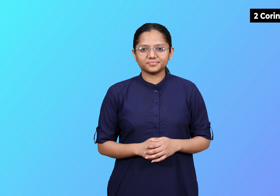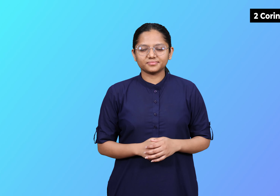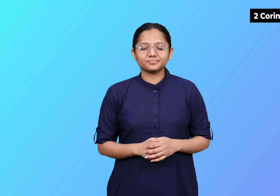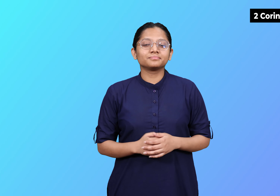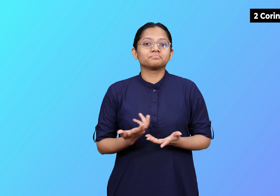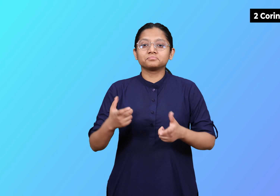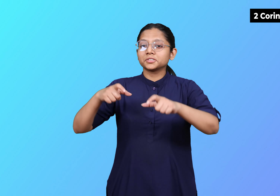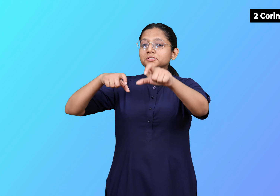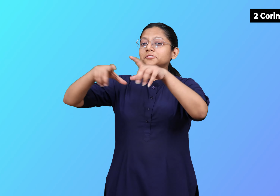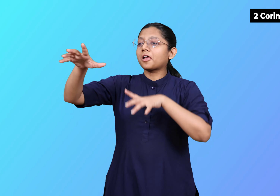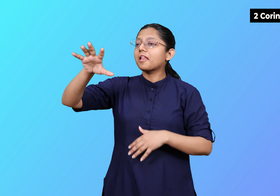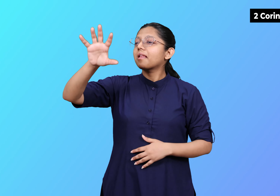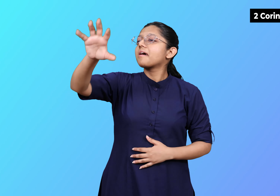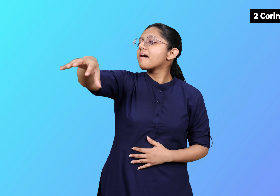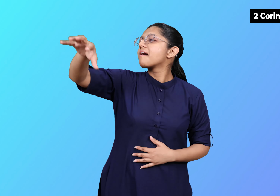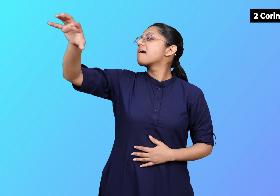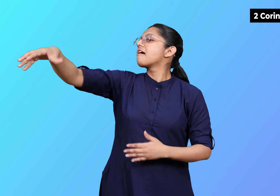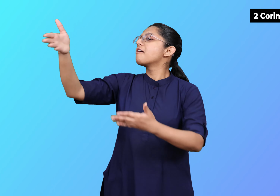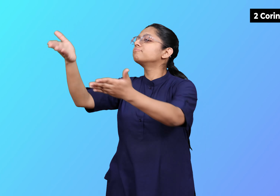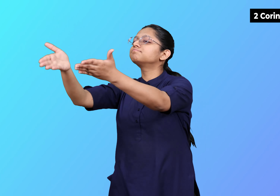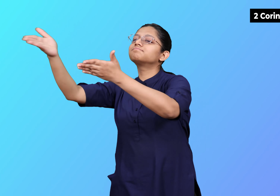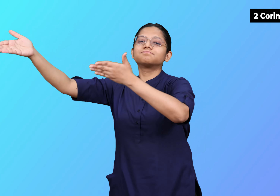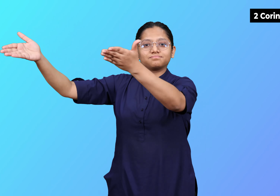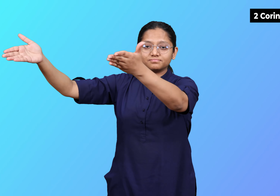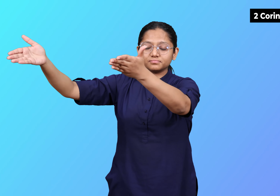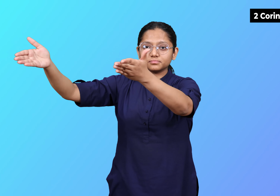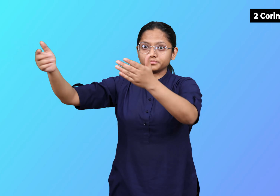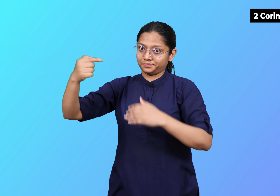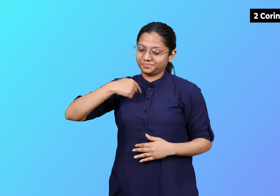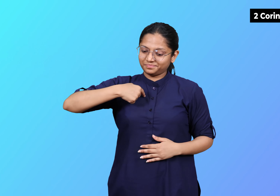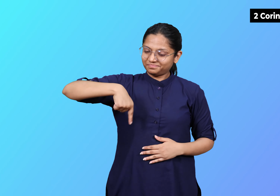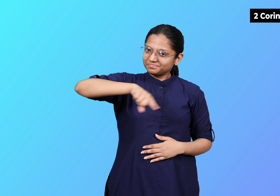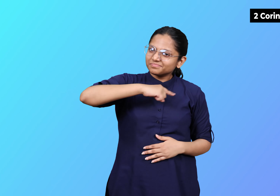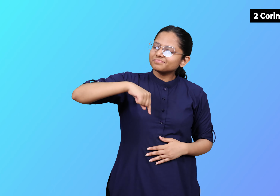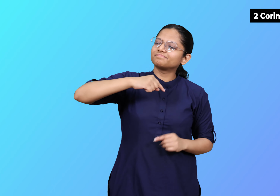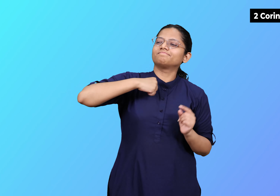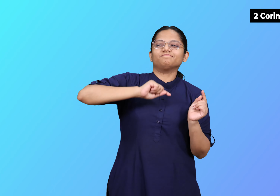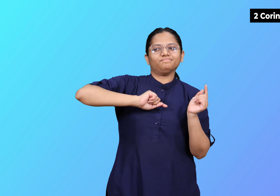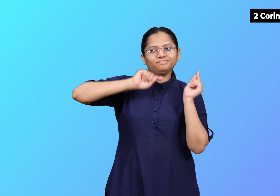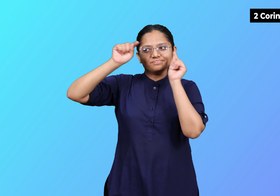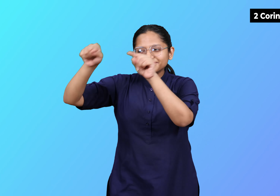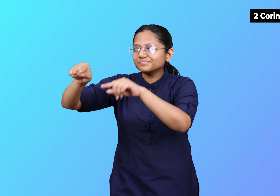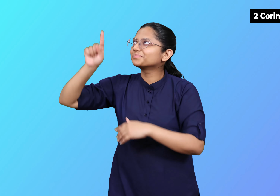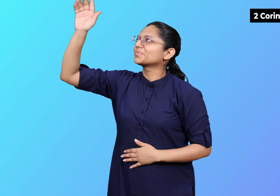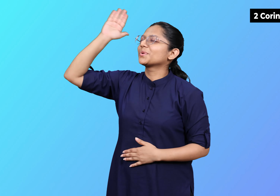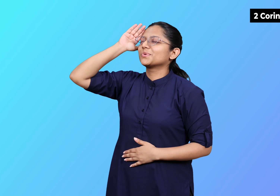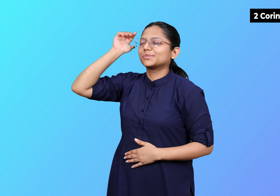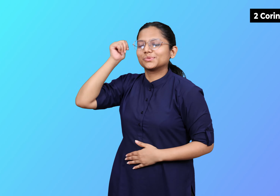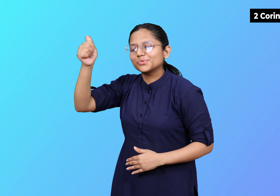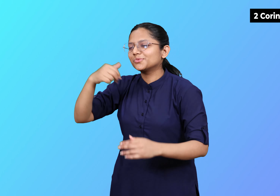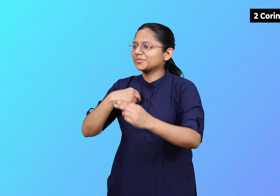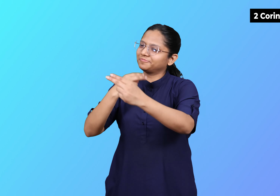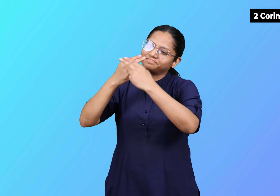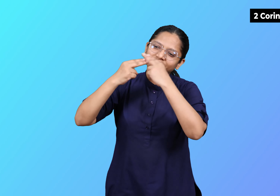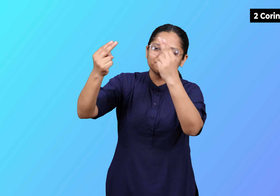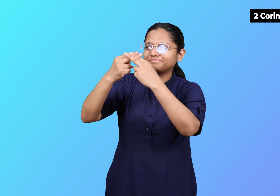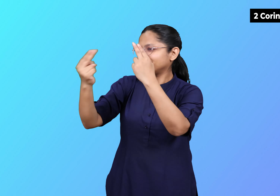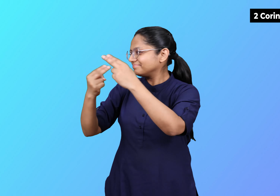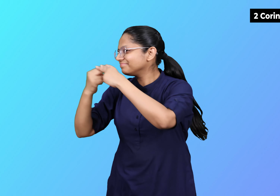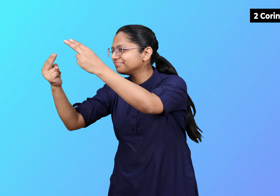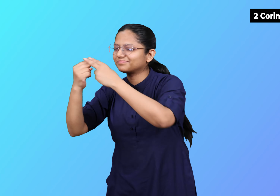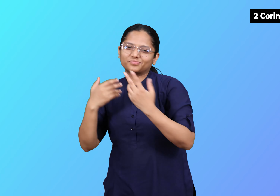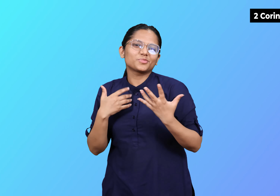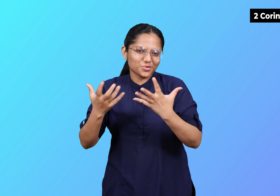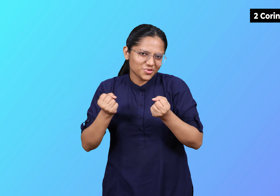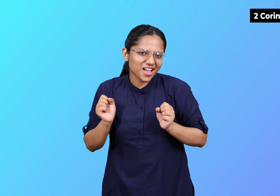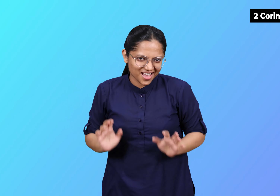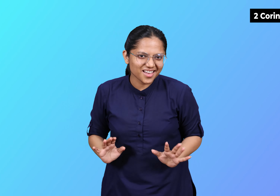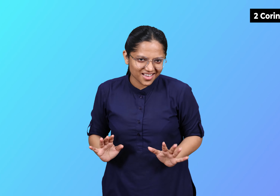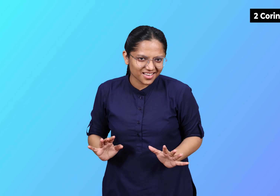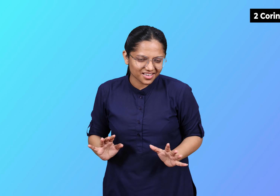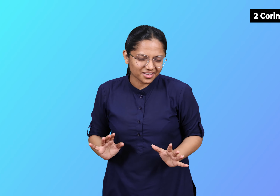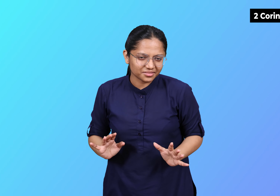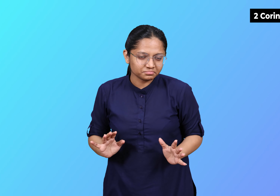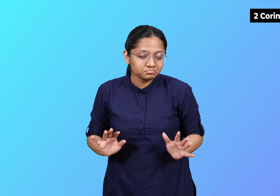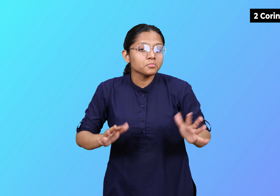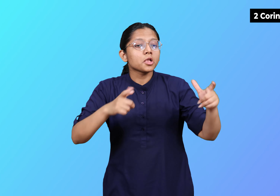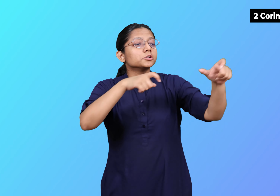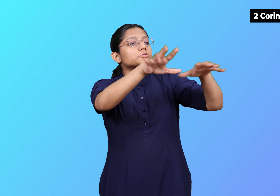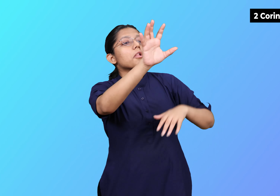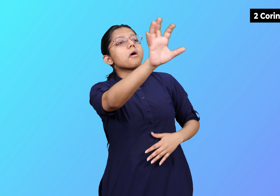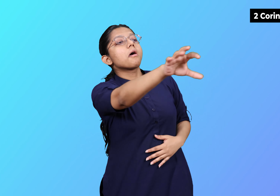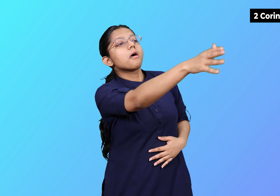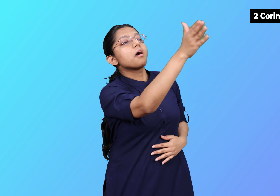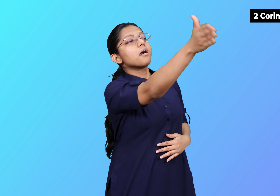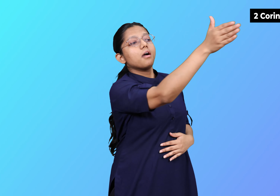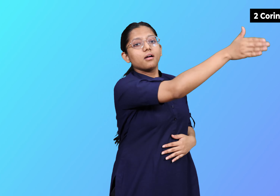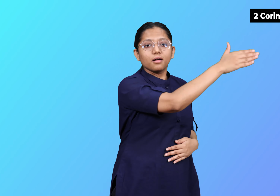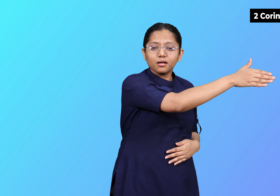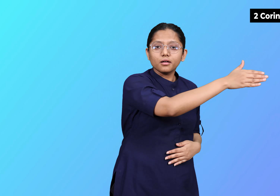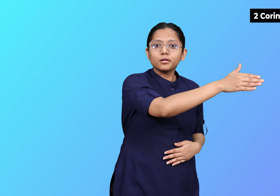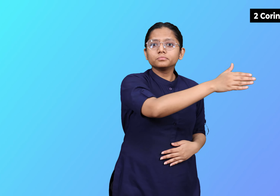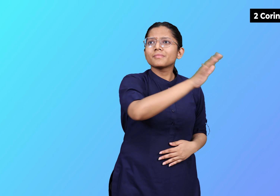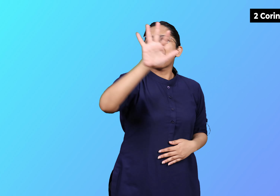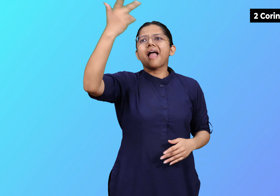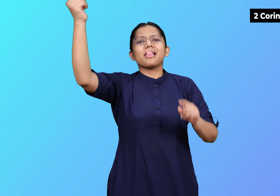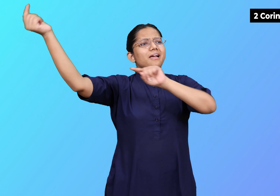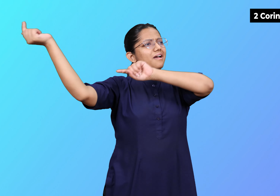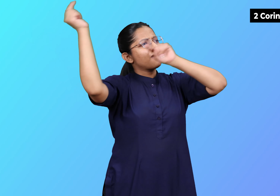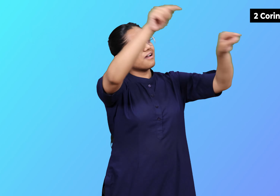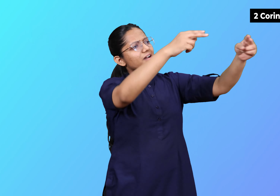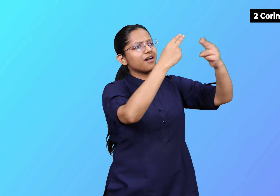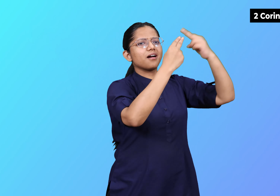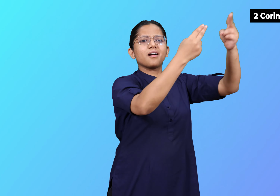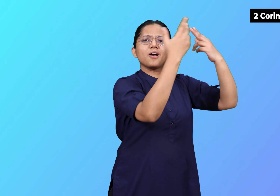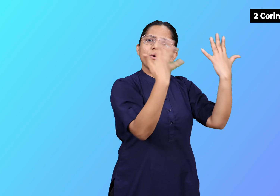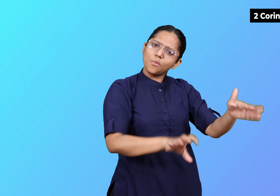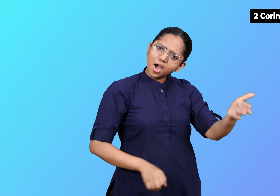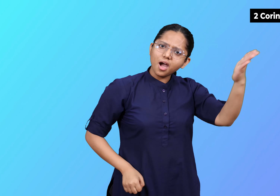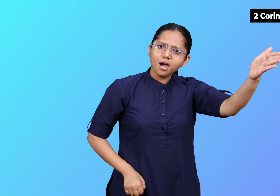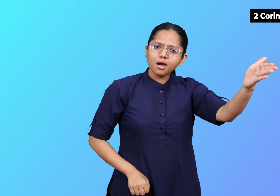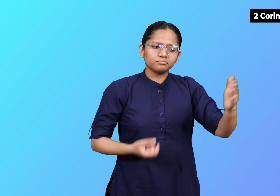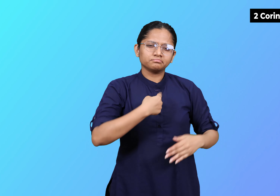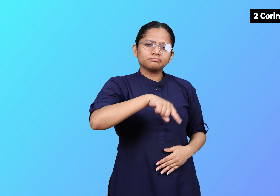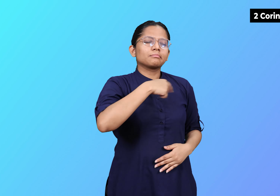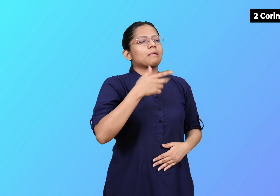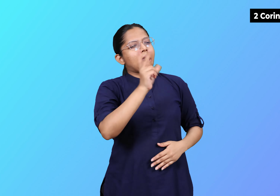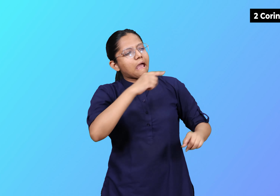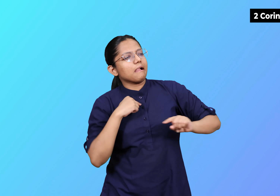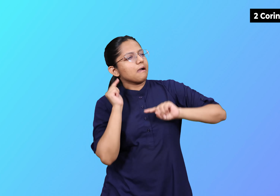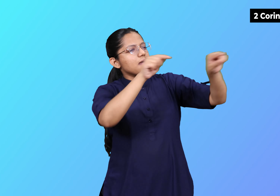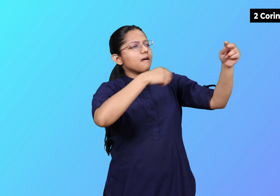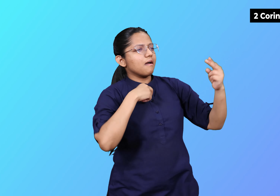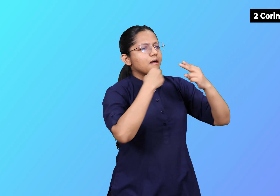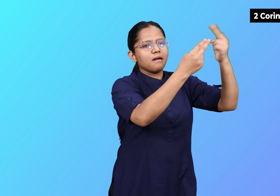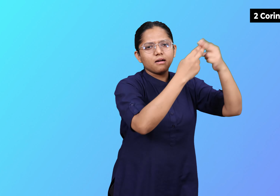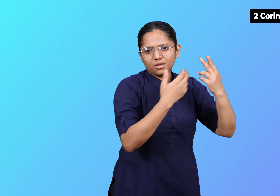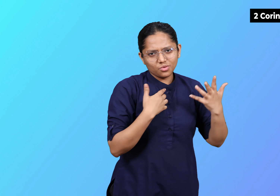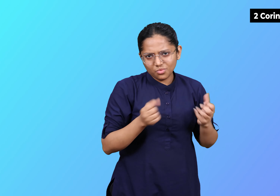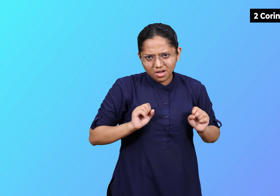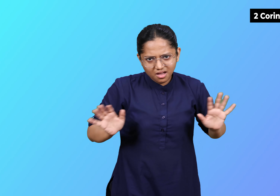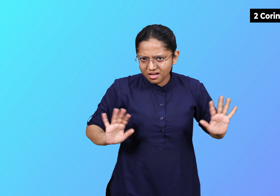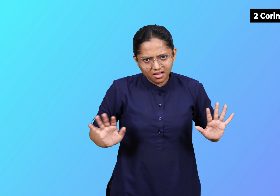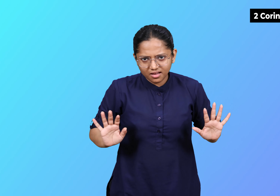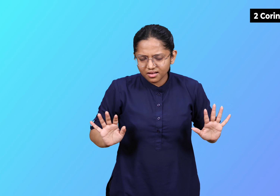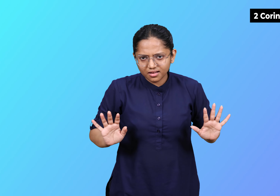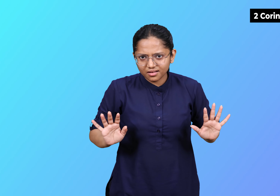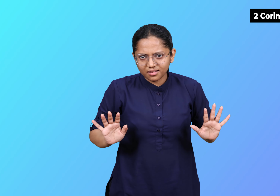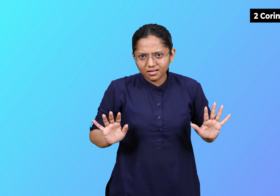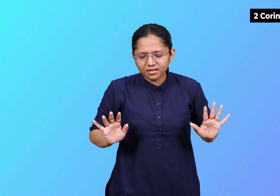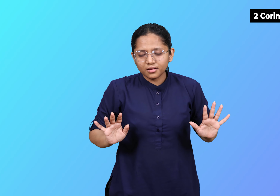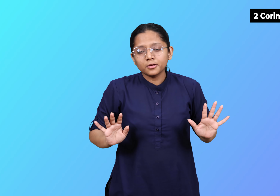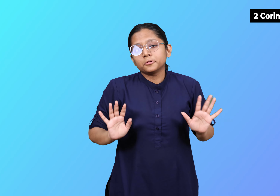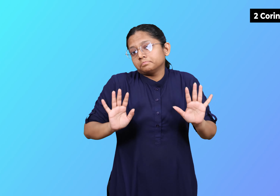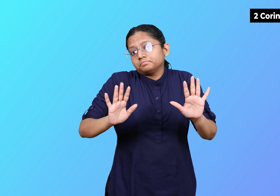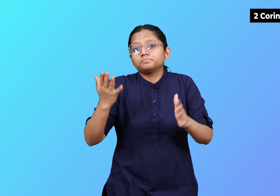We want to tell the Good News in the areas beyond your city. We don’t want to boast about work that has already been done in someone else’s area.